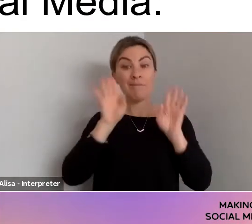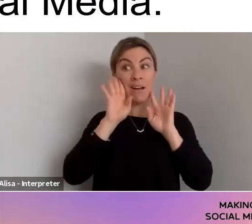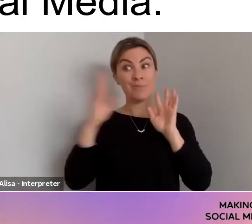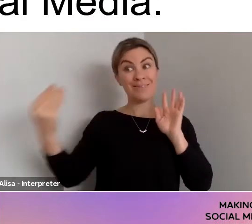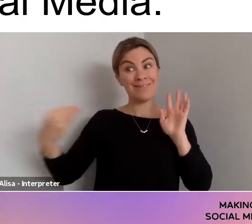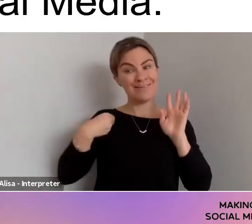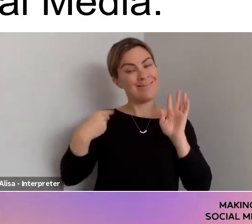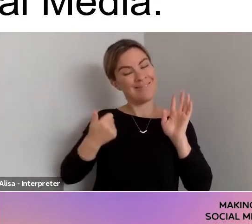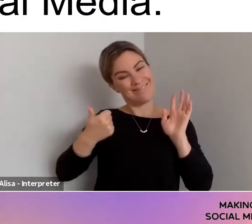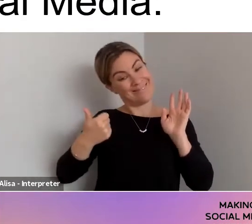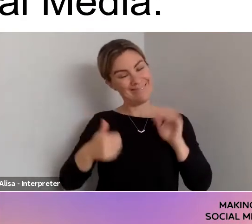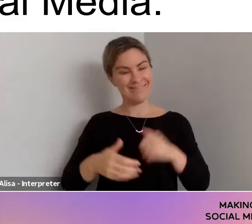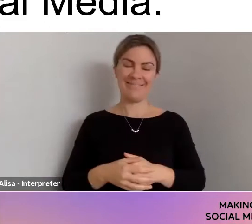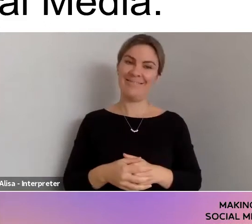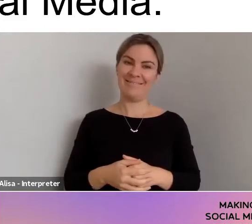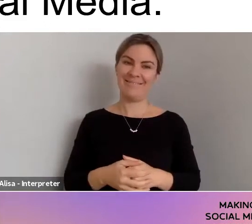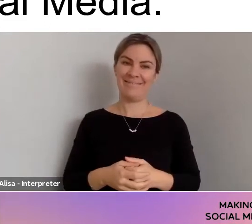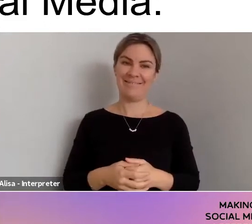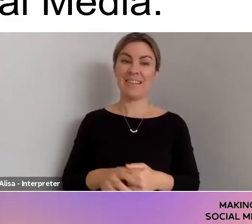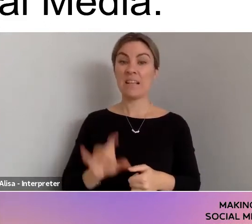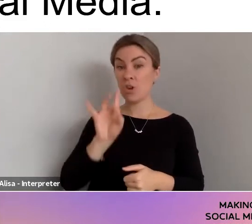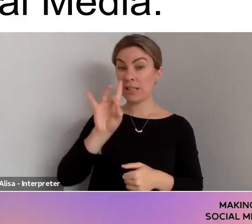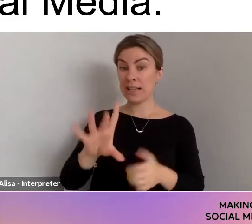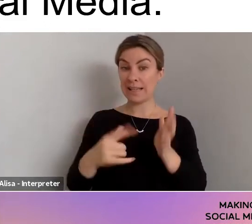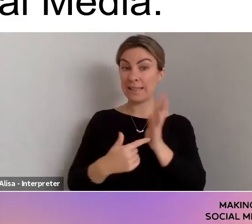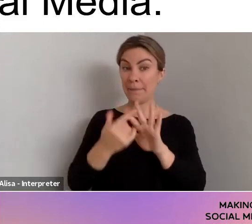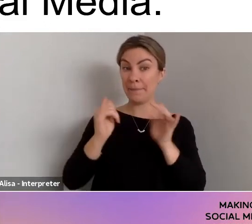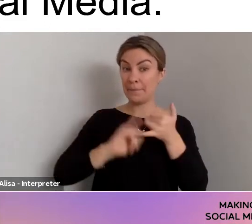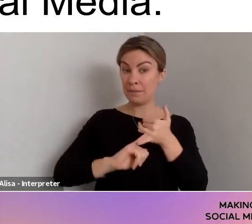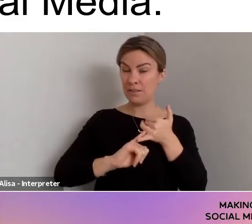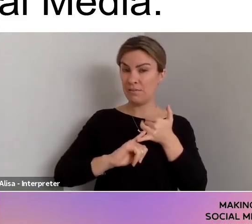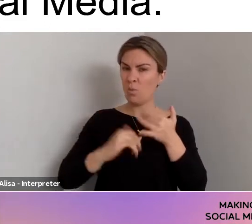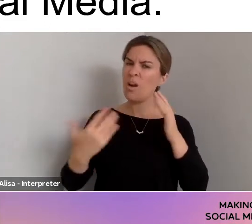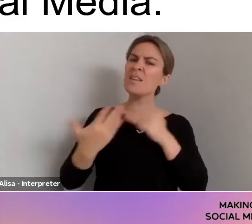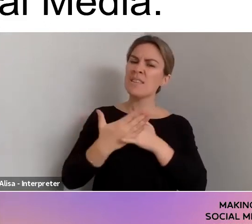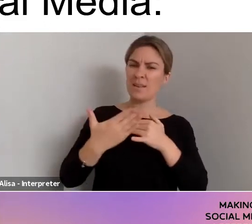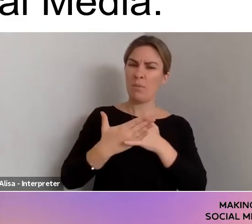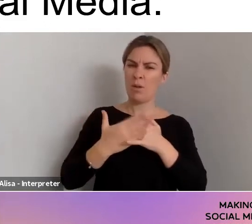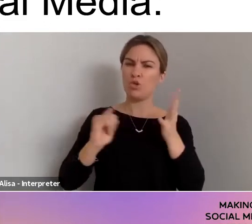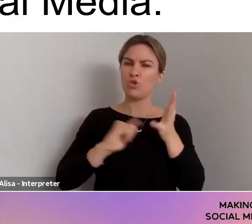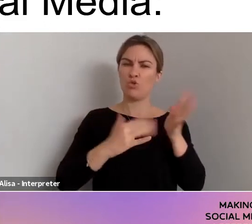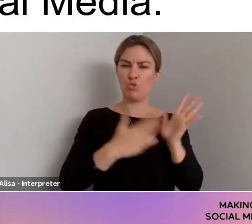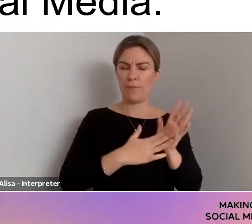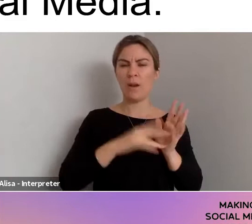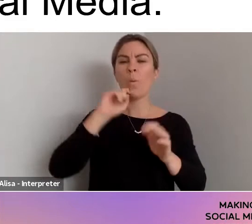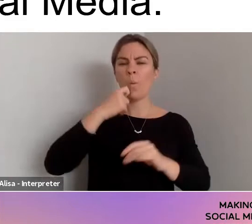So here are my 10 tips for accessible social media. I will go in detail, but this is the overview.